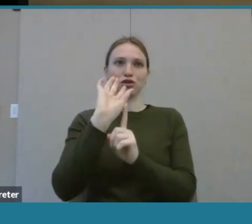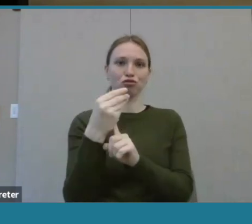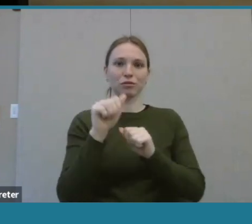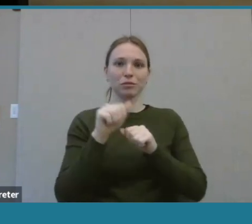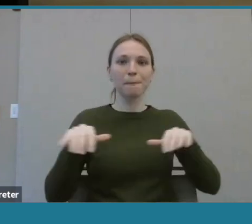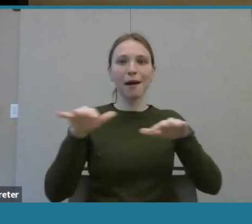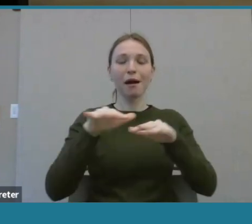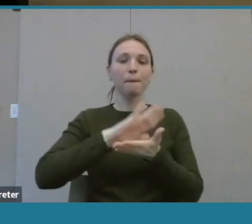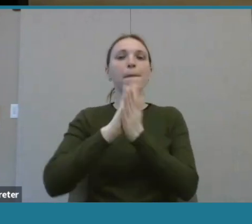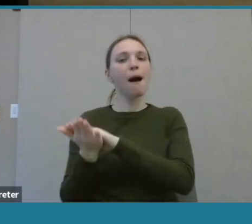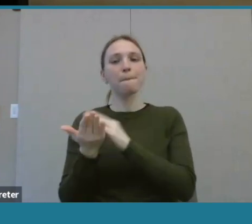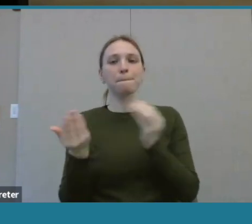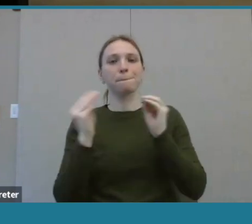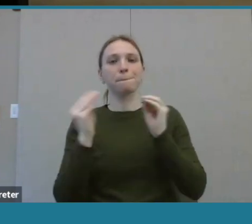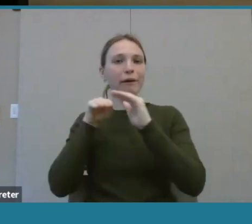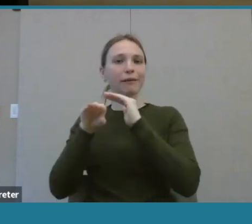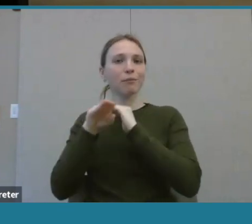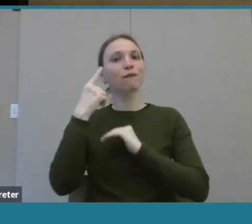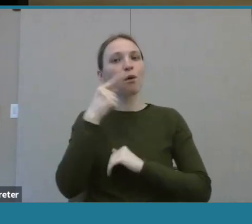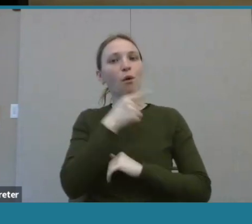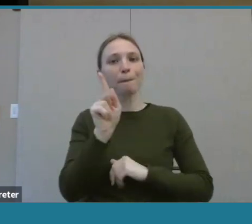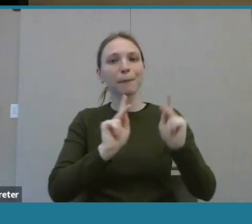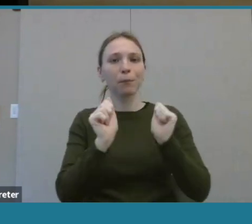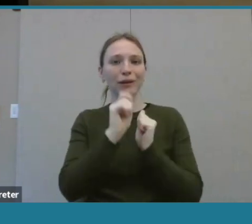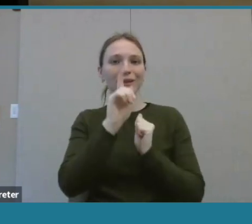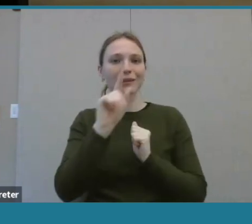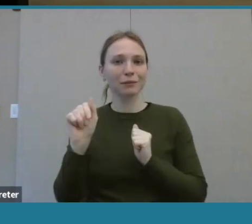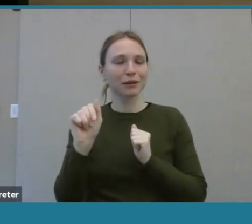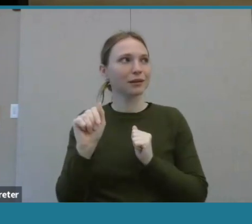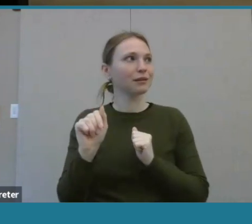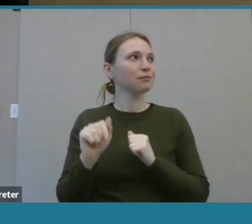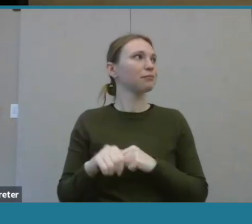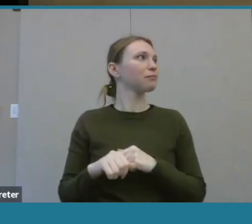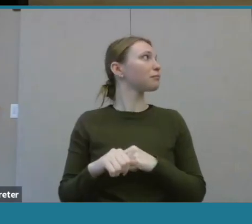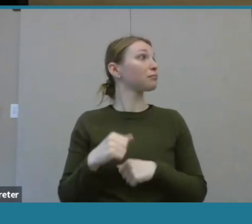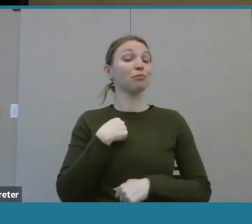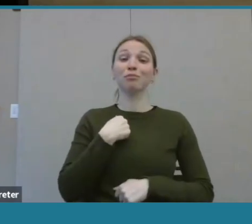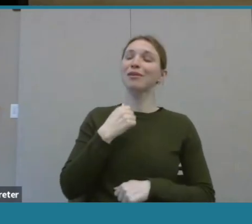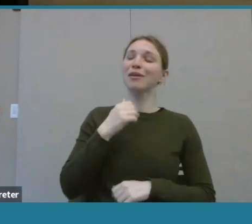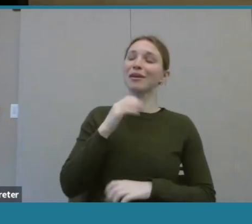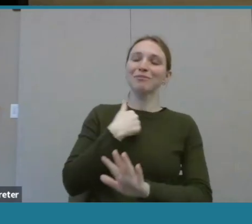more accessible to people with disabilities. I apologize, I did not give you a visual description.